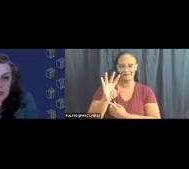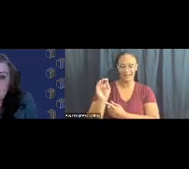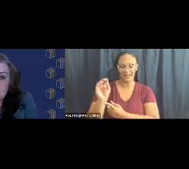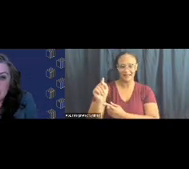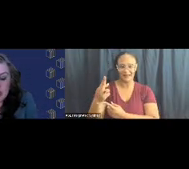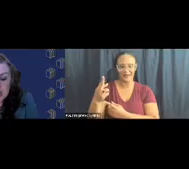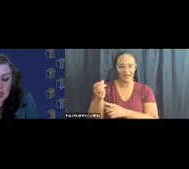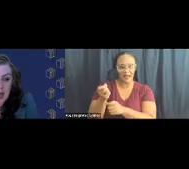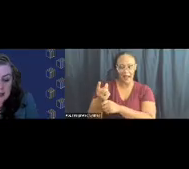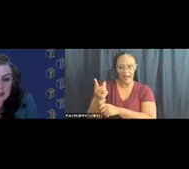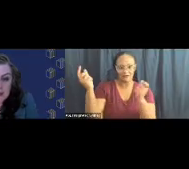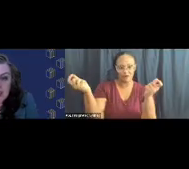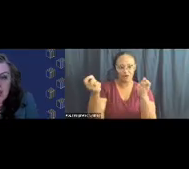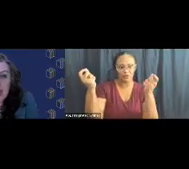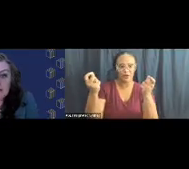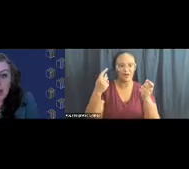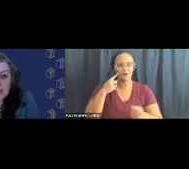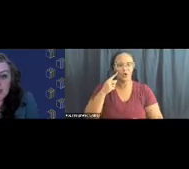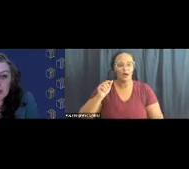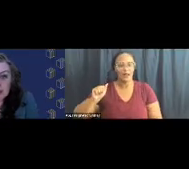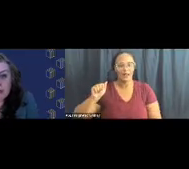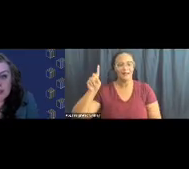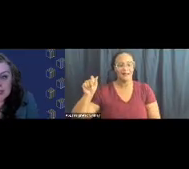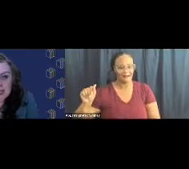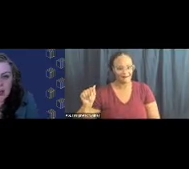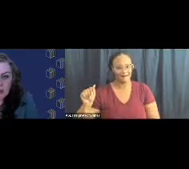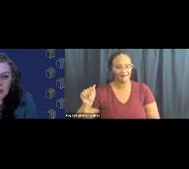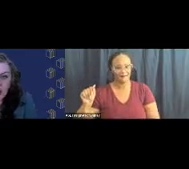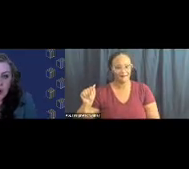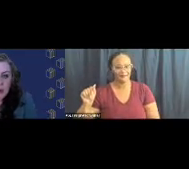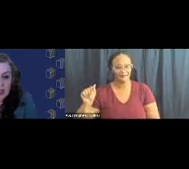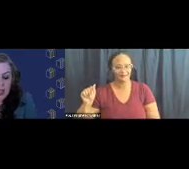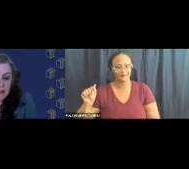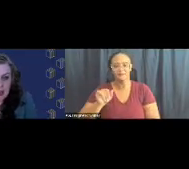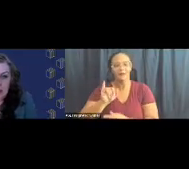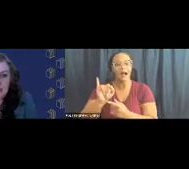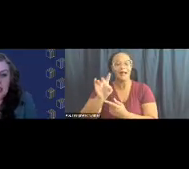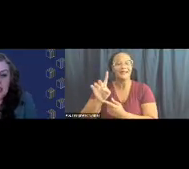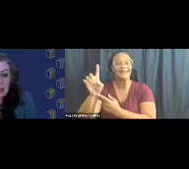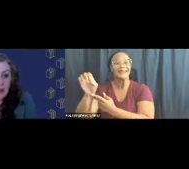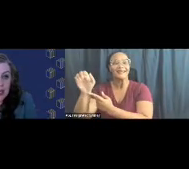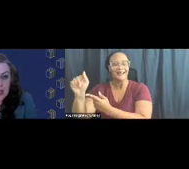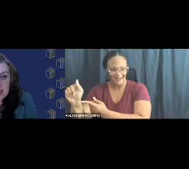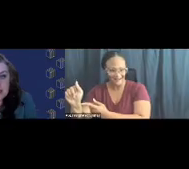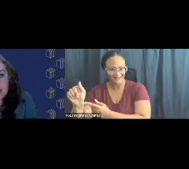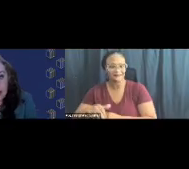Disabilities Education Act, a milestone that reflects how far we have come in recognizing